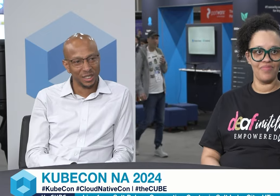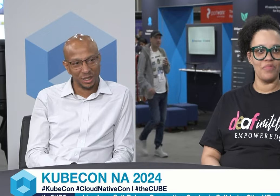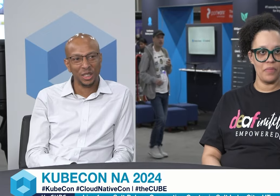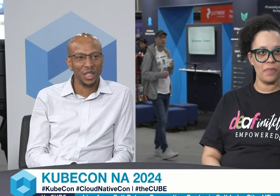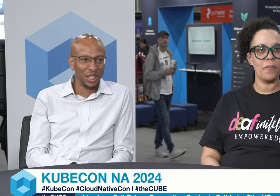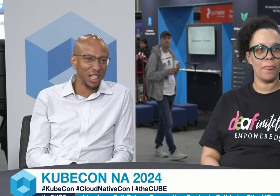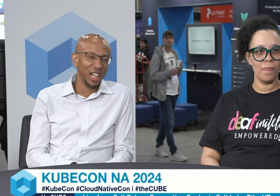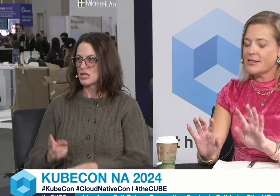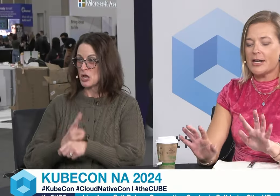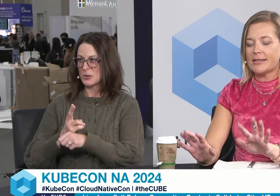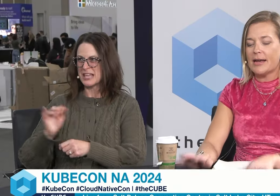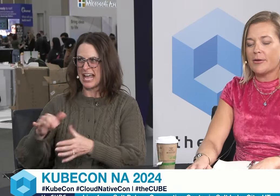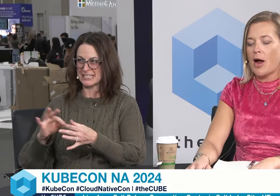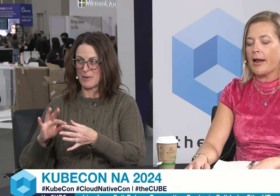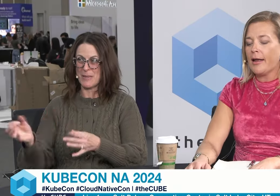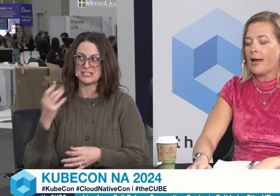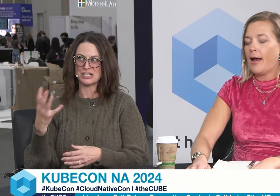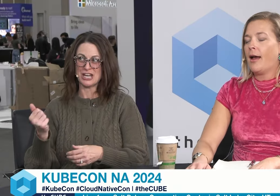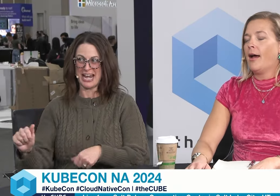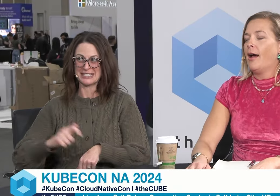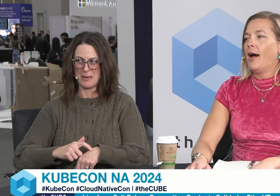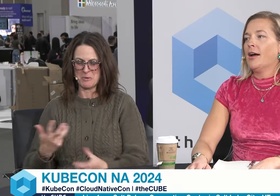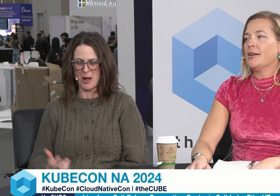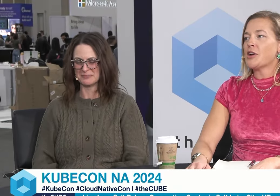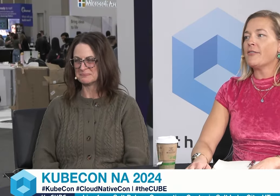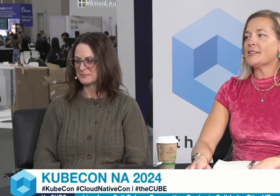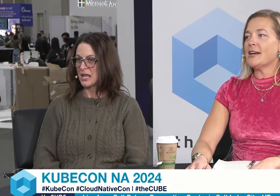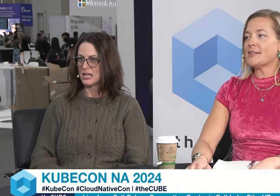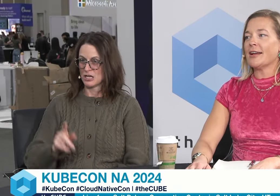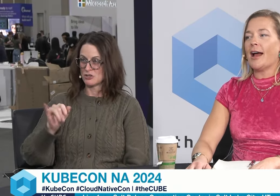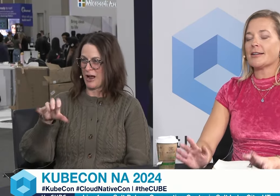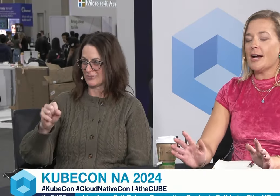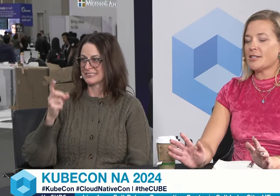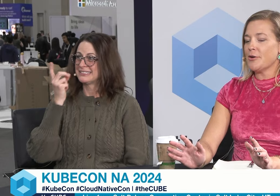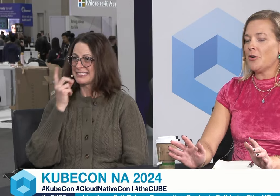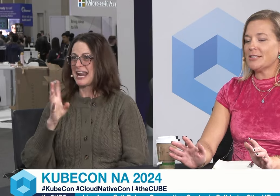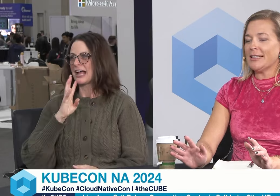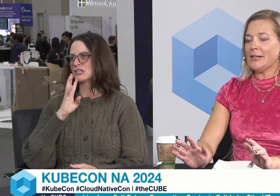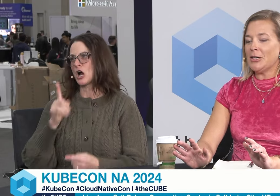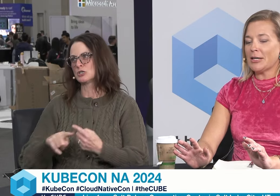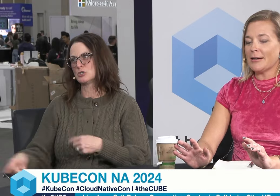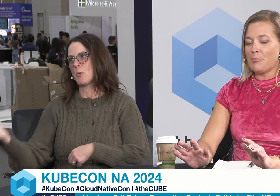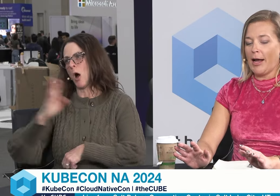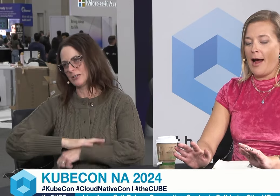Send me a message anytime you want. Travis. Destiny, I could talk to you all day long,